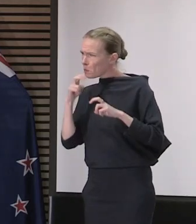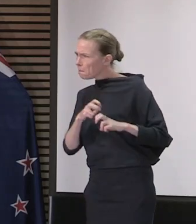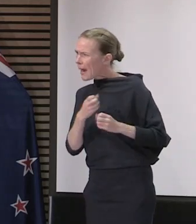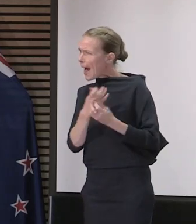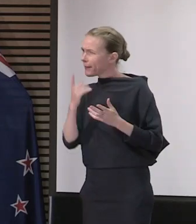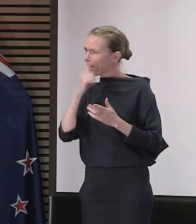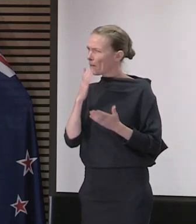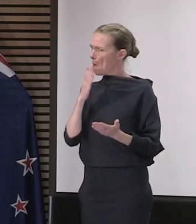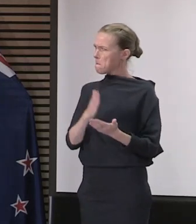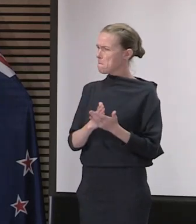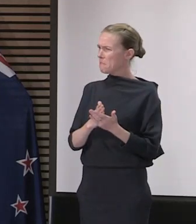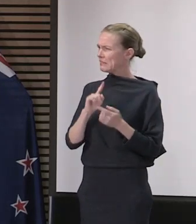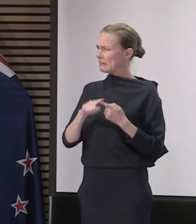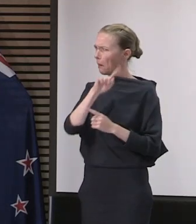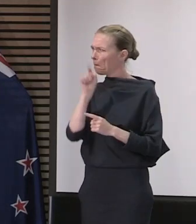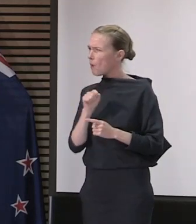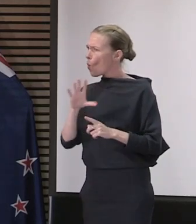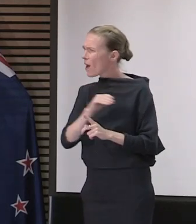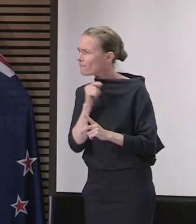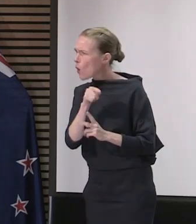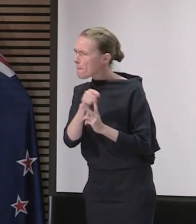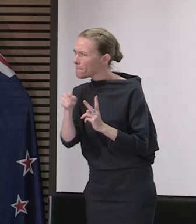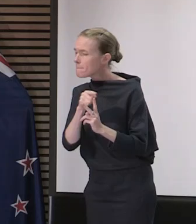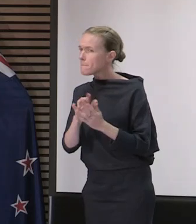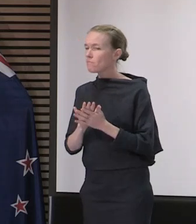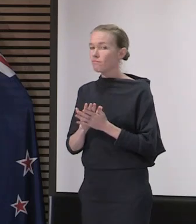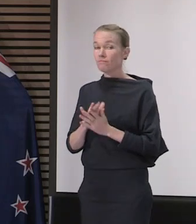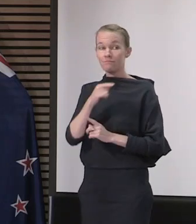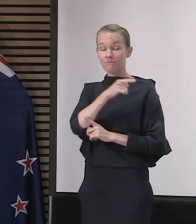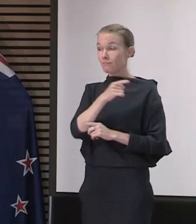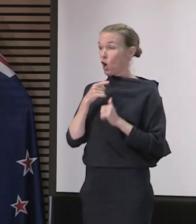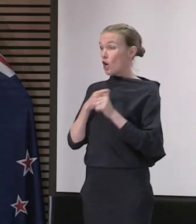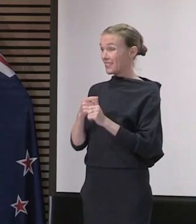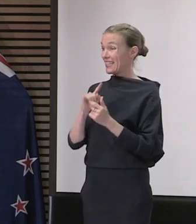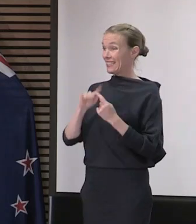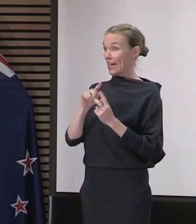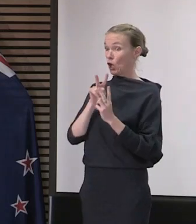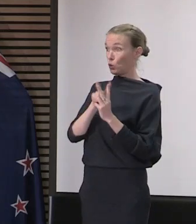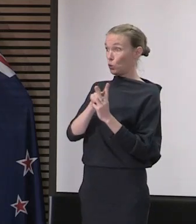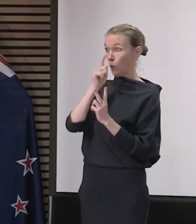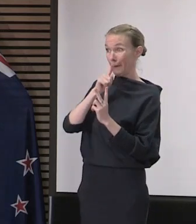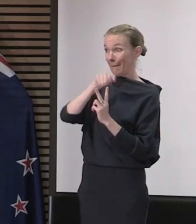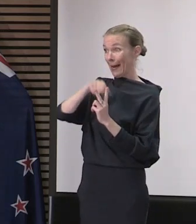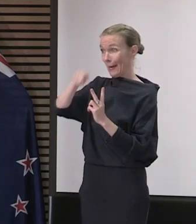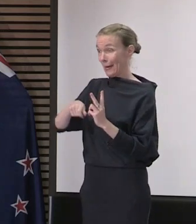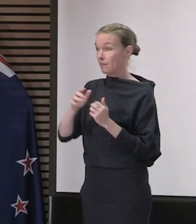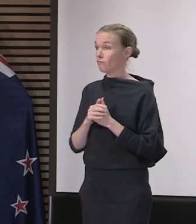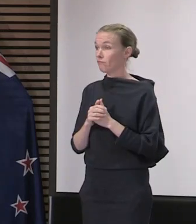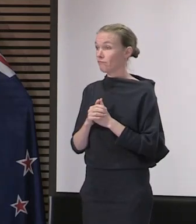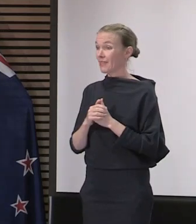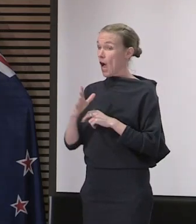do you think I still possible?